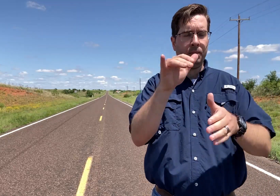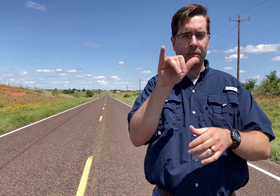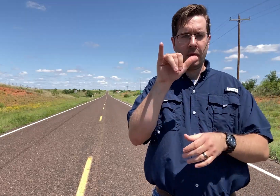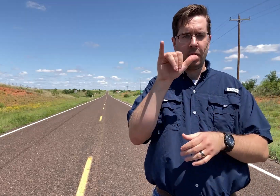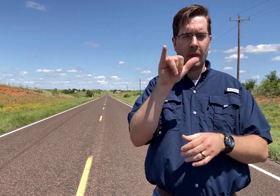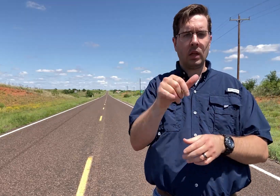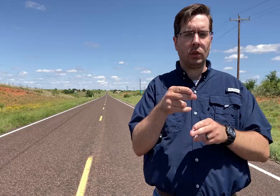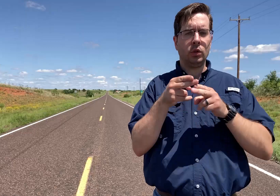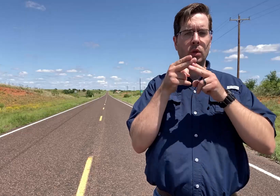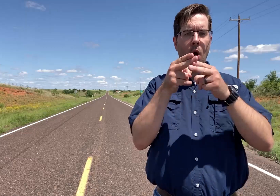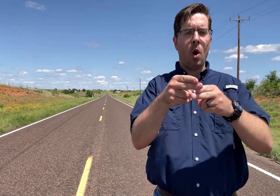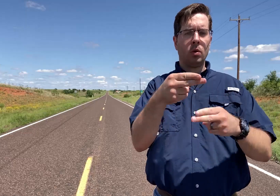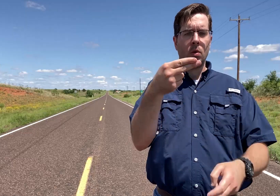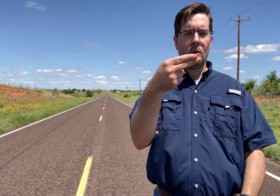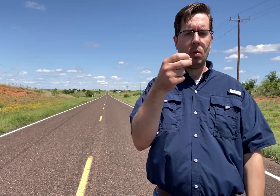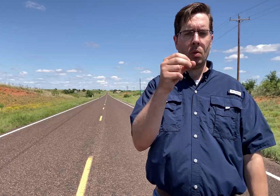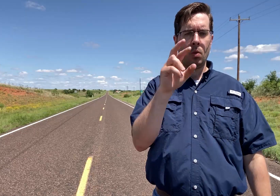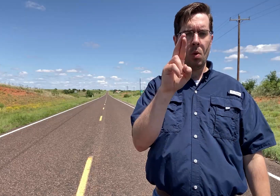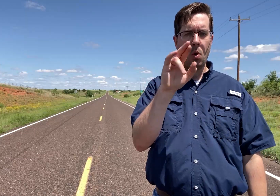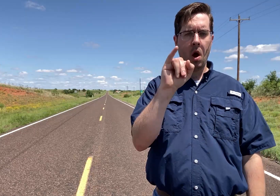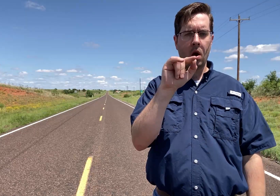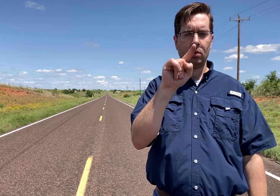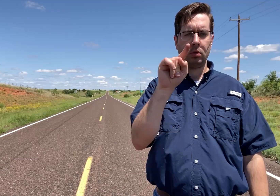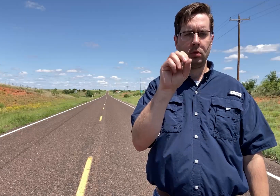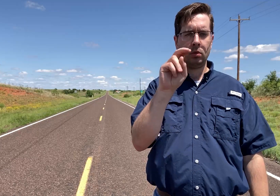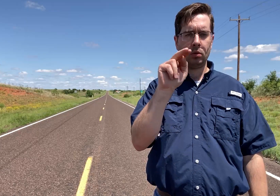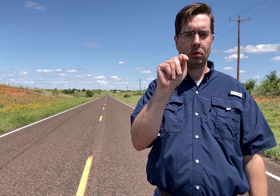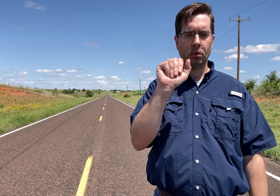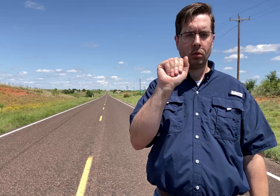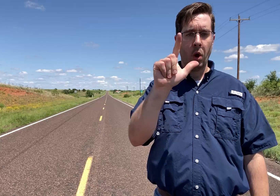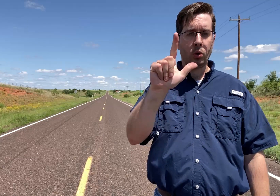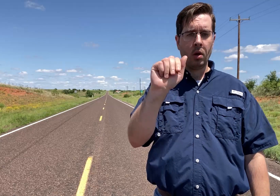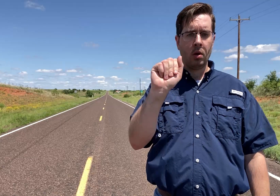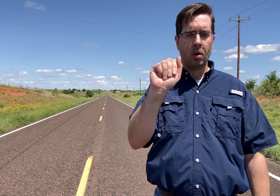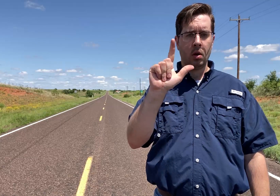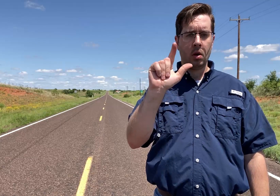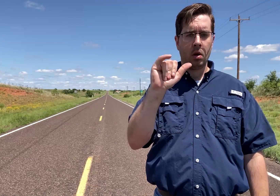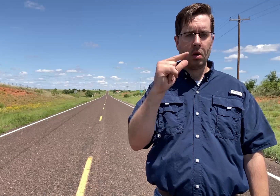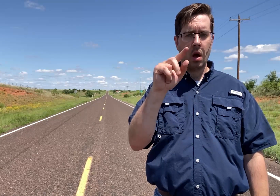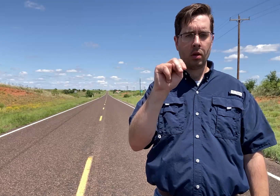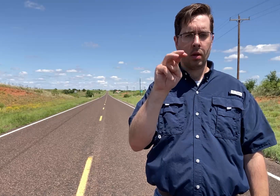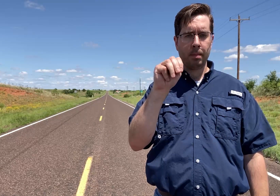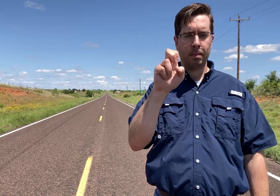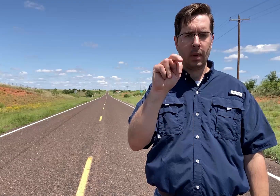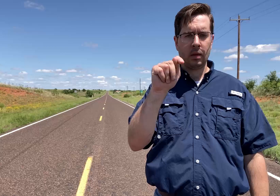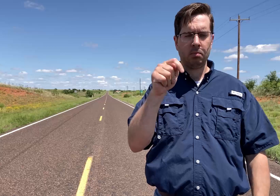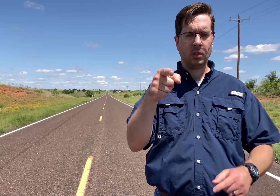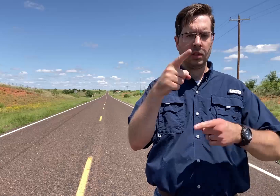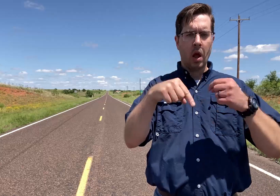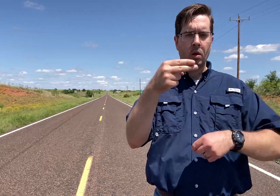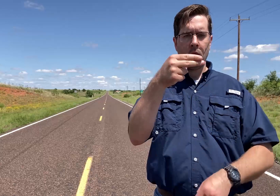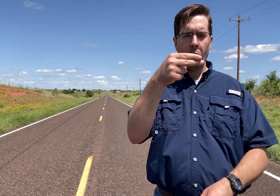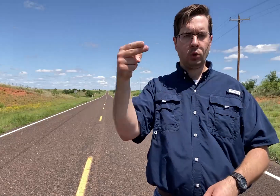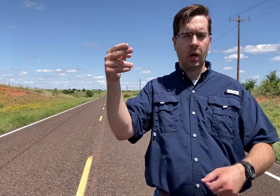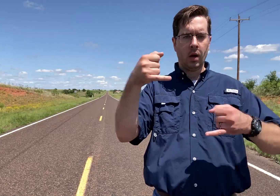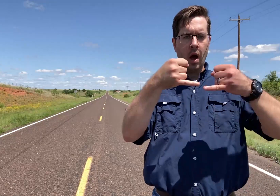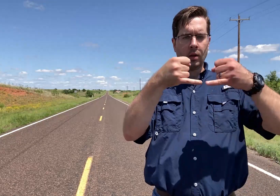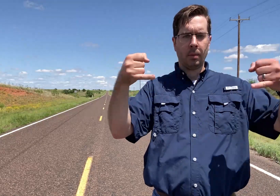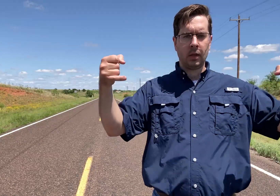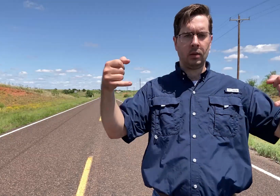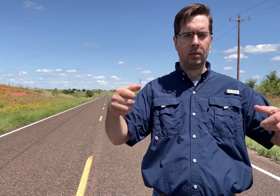That’s called horizontal alignment.